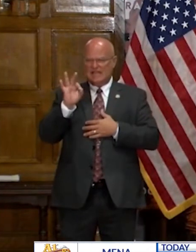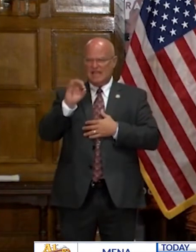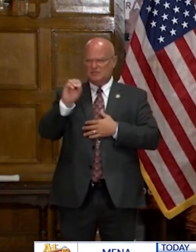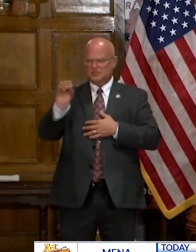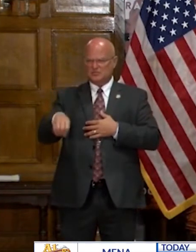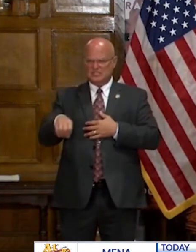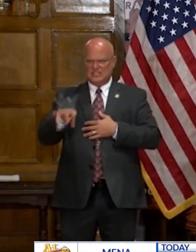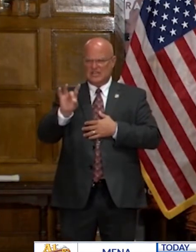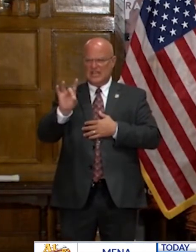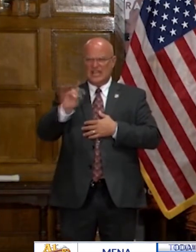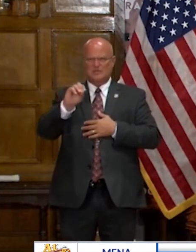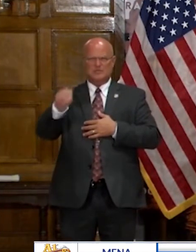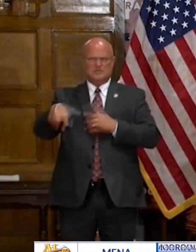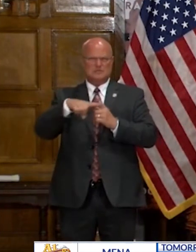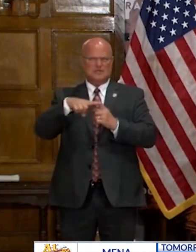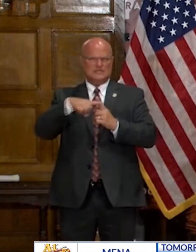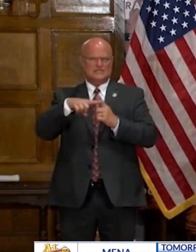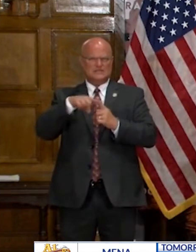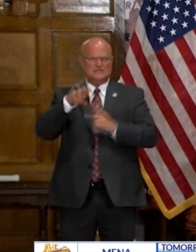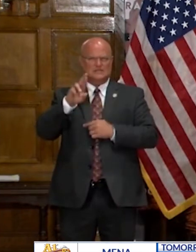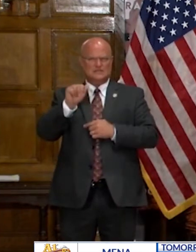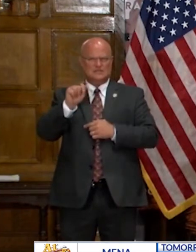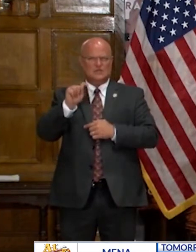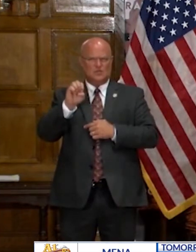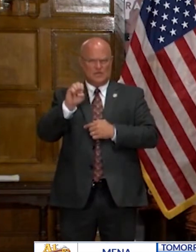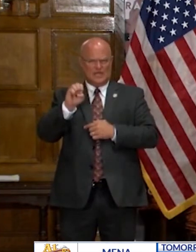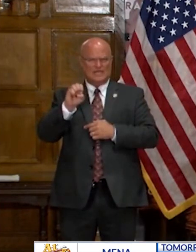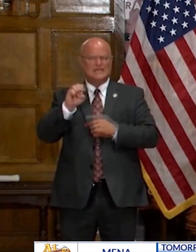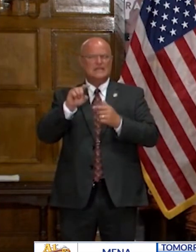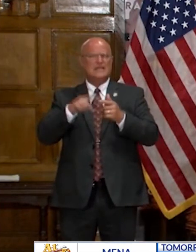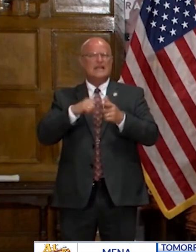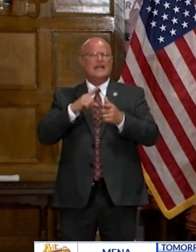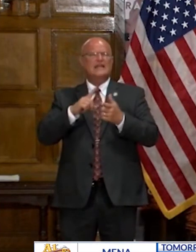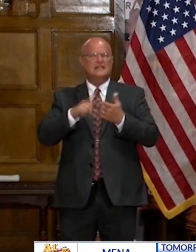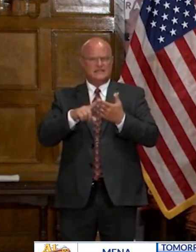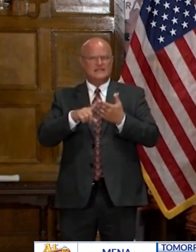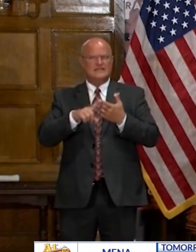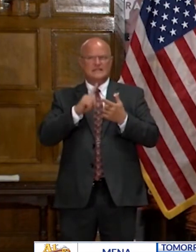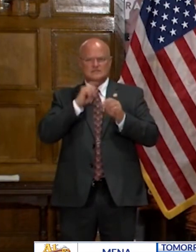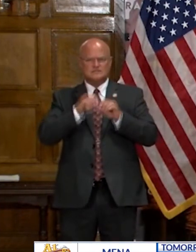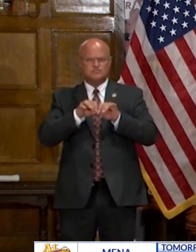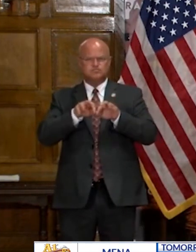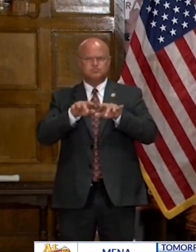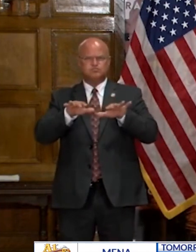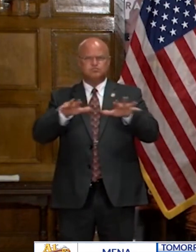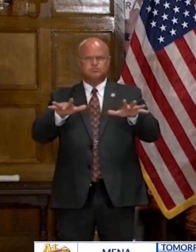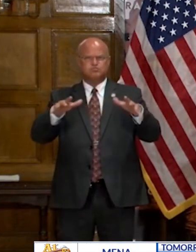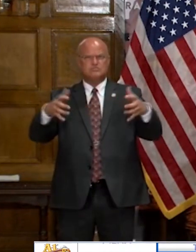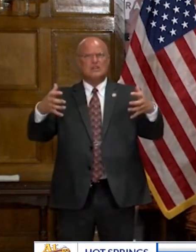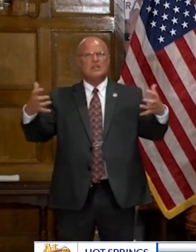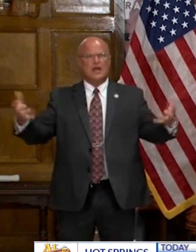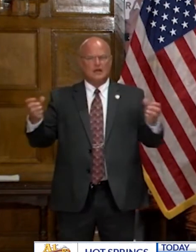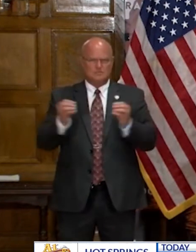it does spread to a greater extent so I just want to